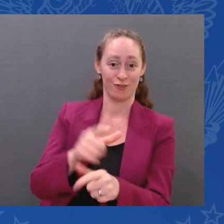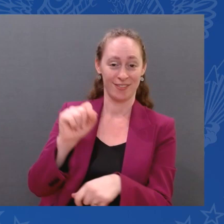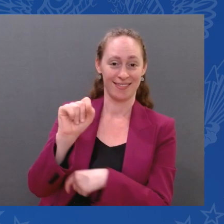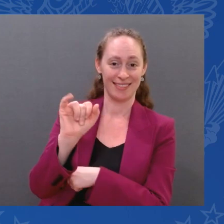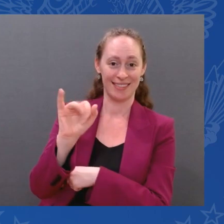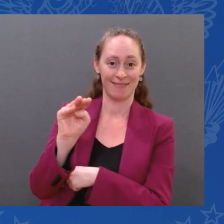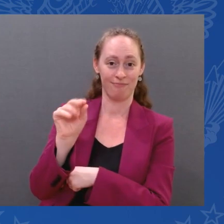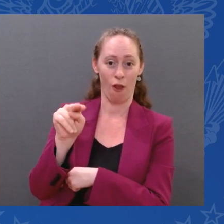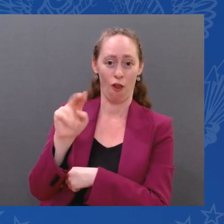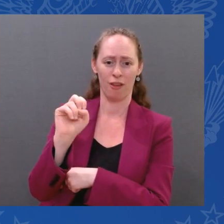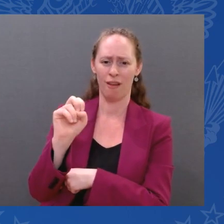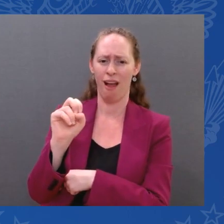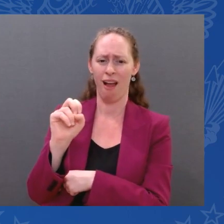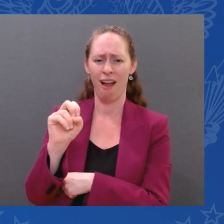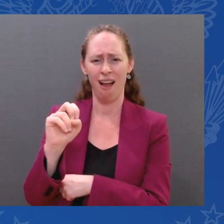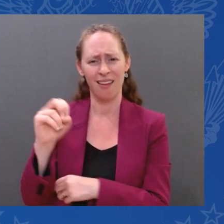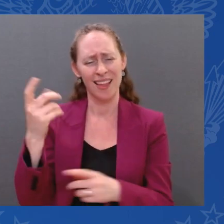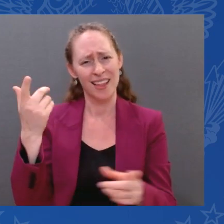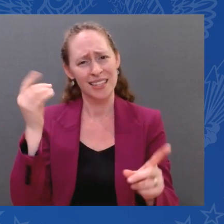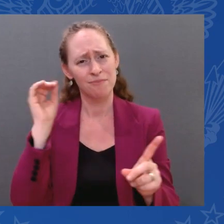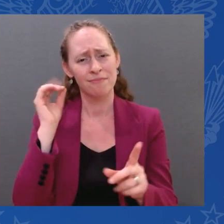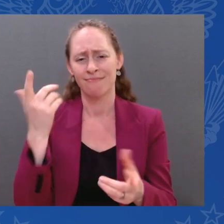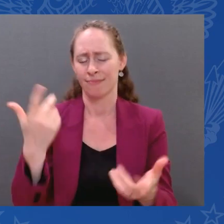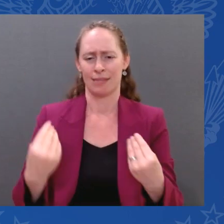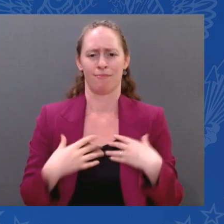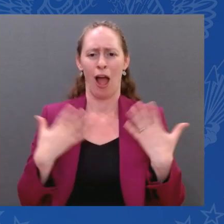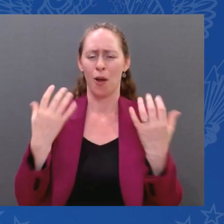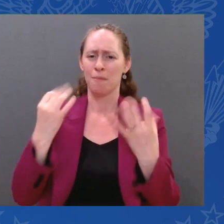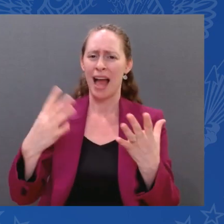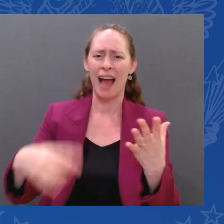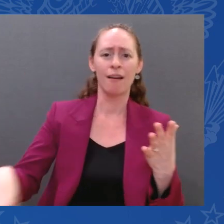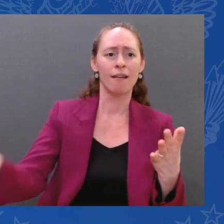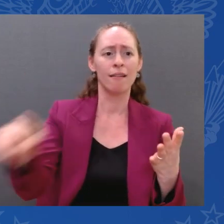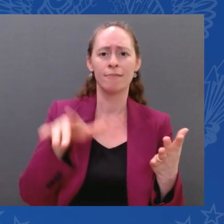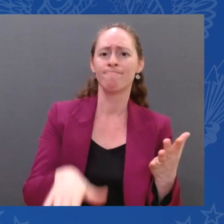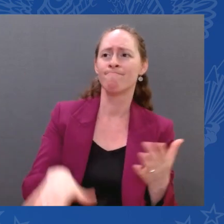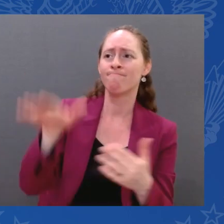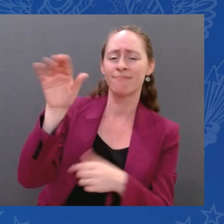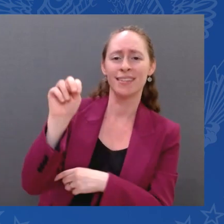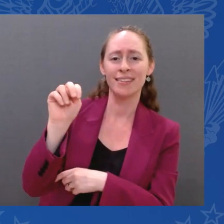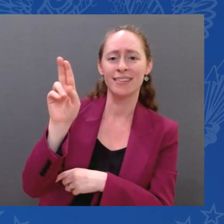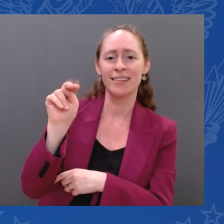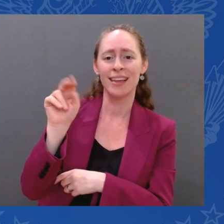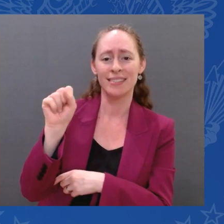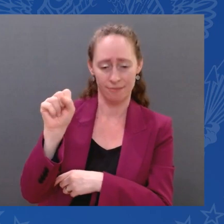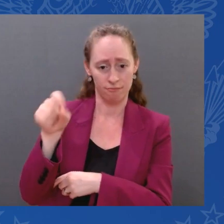For nearly 50 years as a nun and an attorney, she has led organizations that provide free legal services